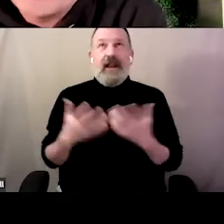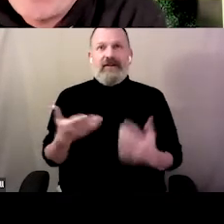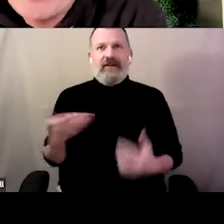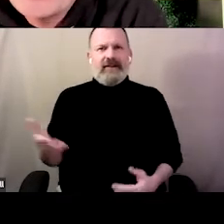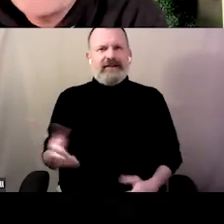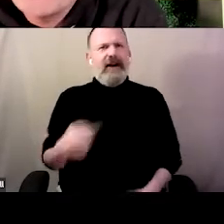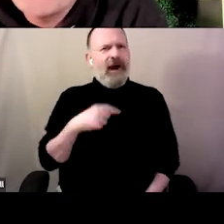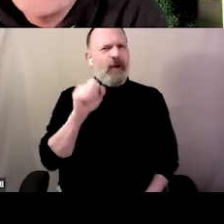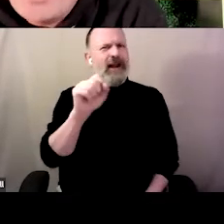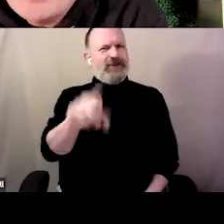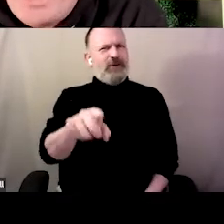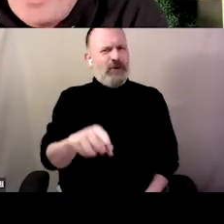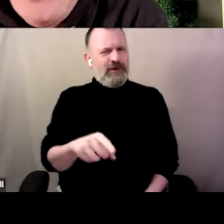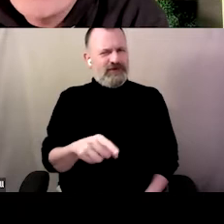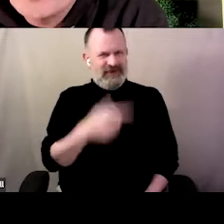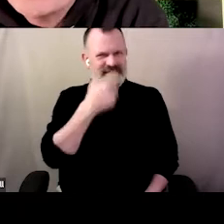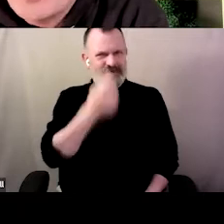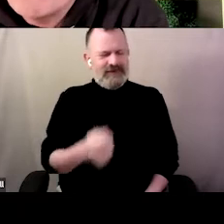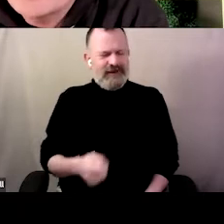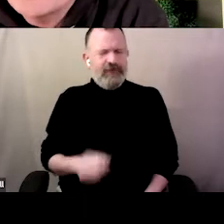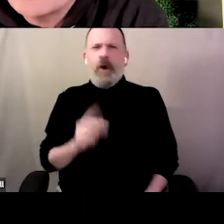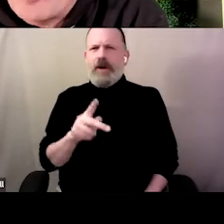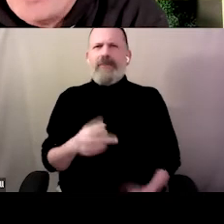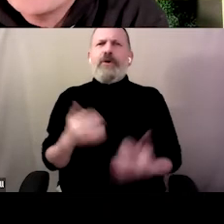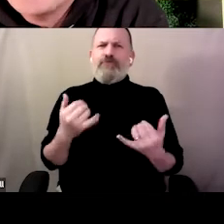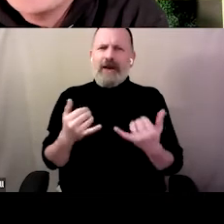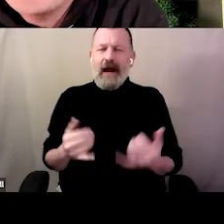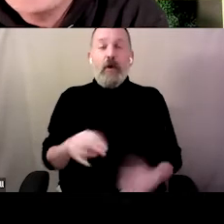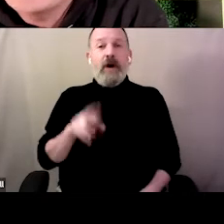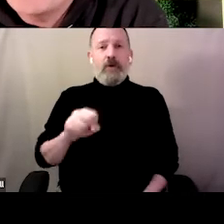CalebBarlow: So right now the US government describes 16